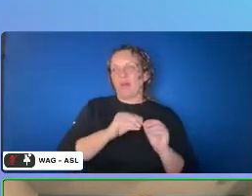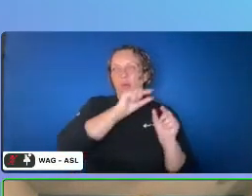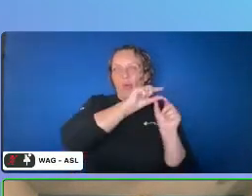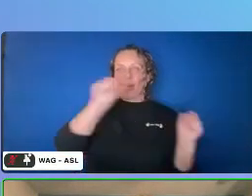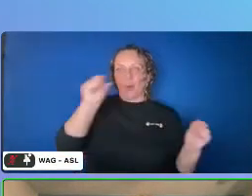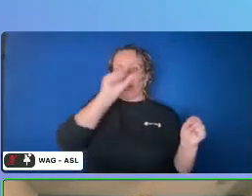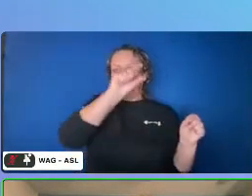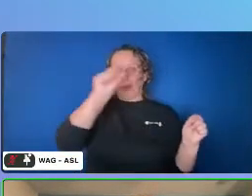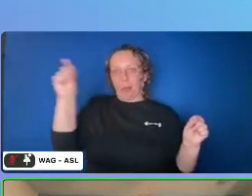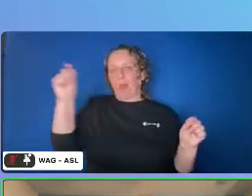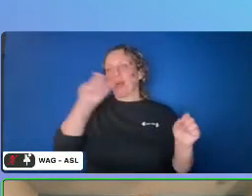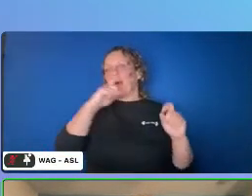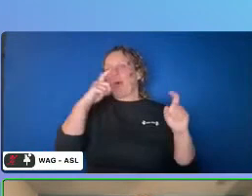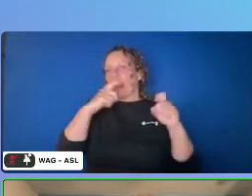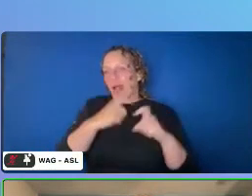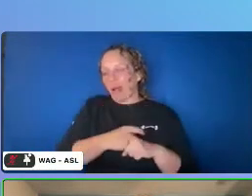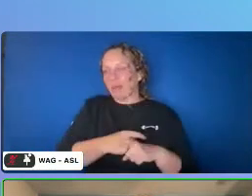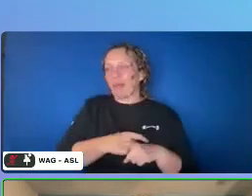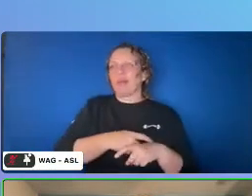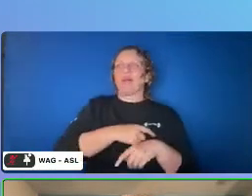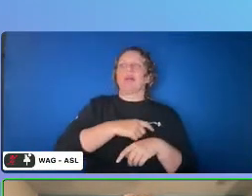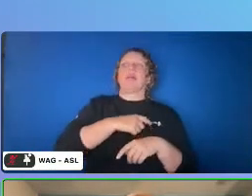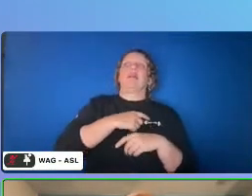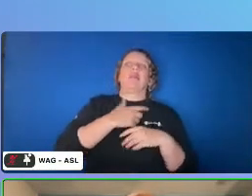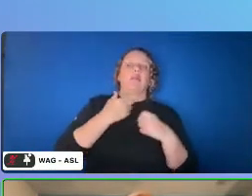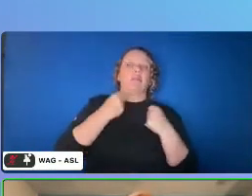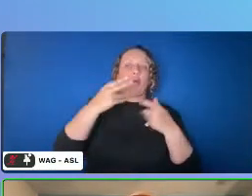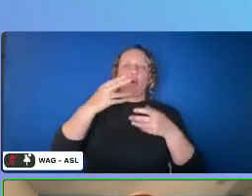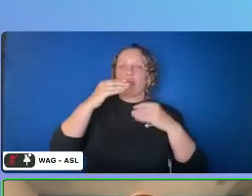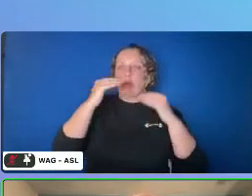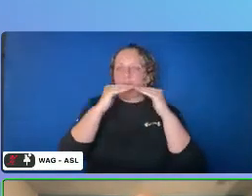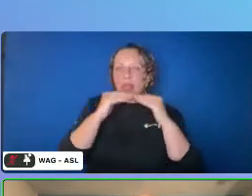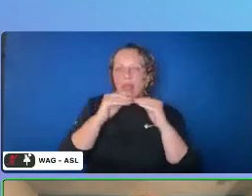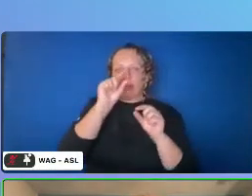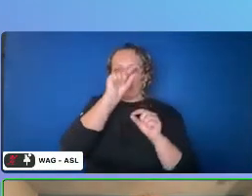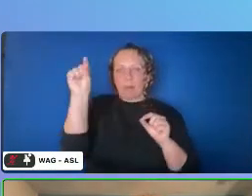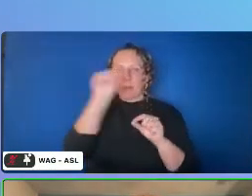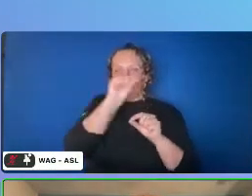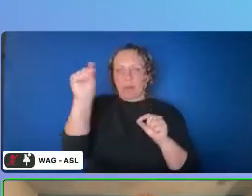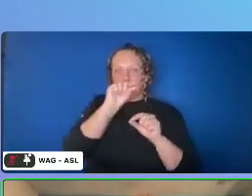those with irregular headers and those with multi-level headers. Luckily for everybody we're just gonna be testing